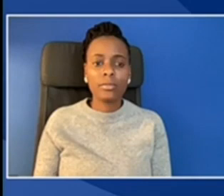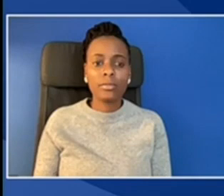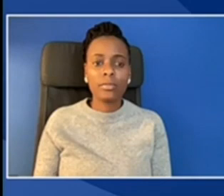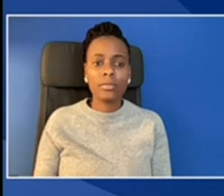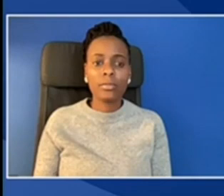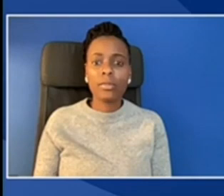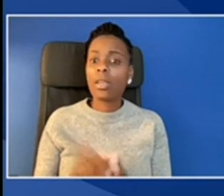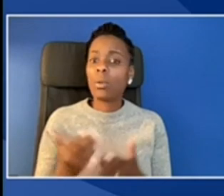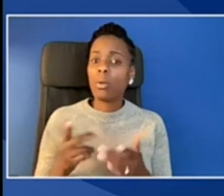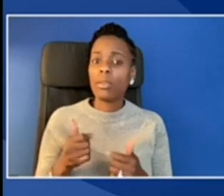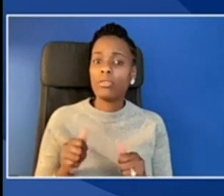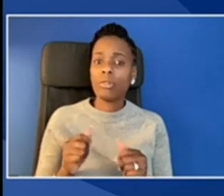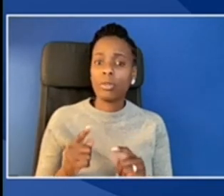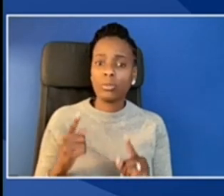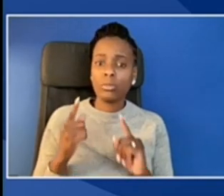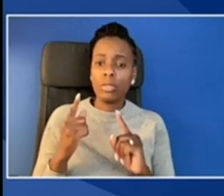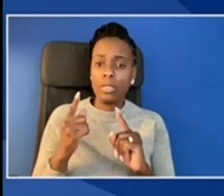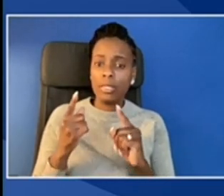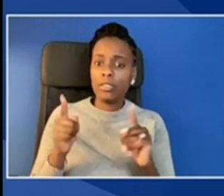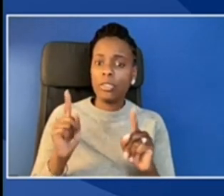process. It also highlights, I think, the